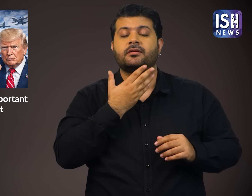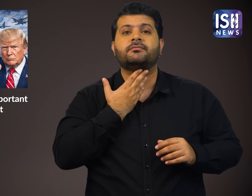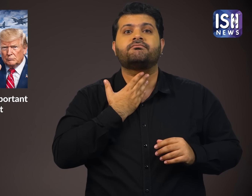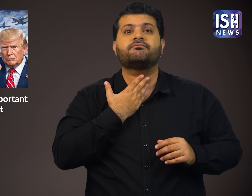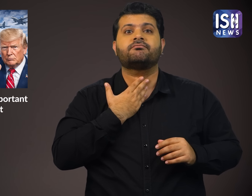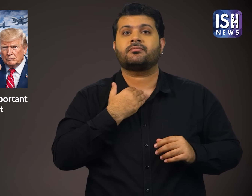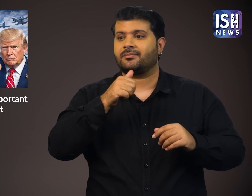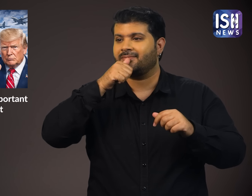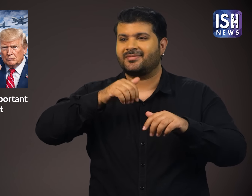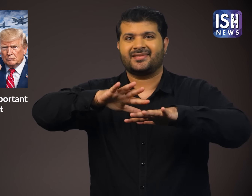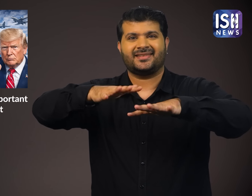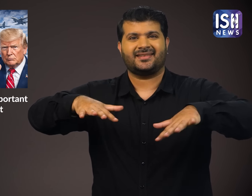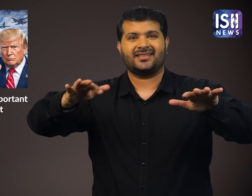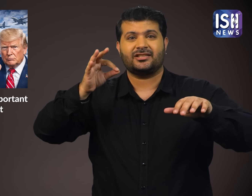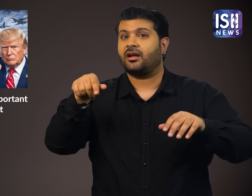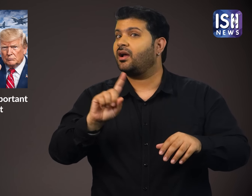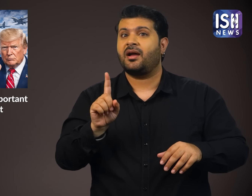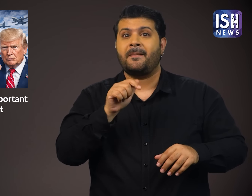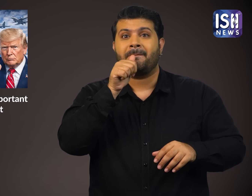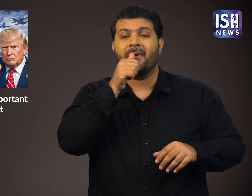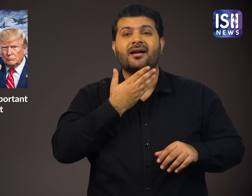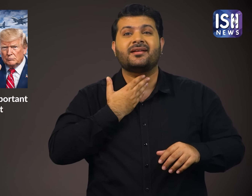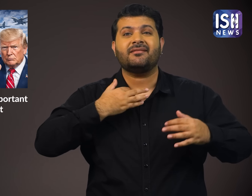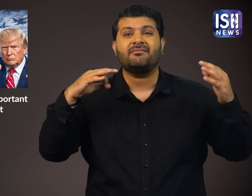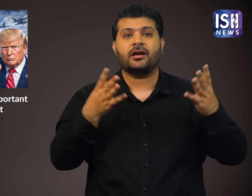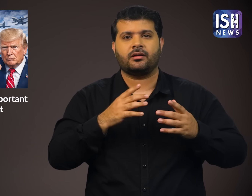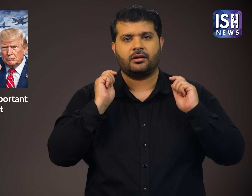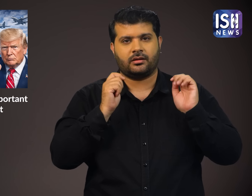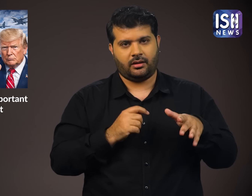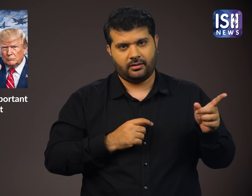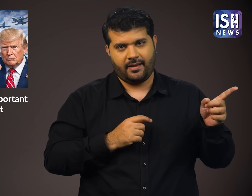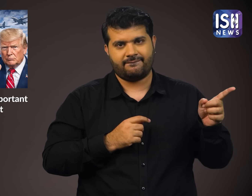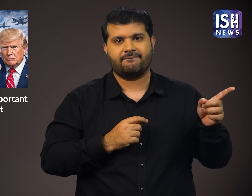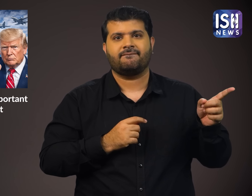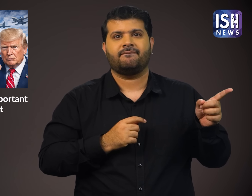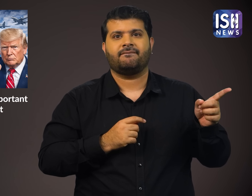It's vast ice sheet contains fresh water, not salt water.